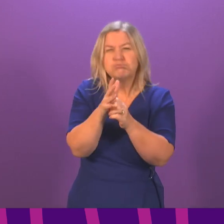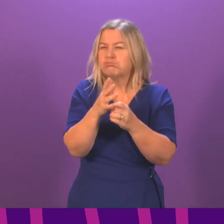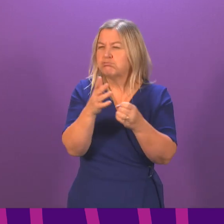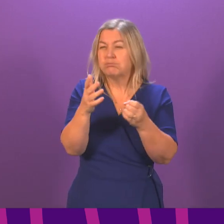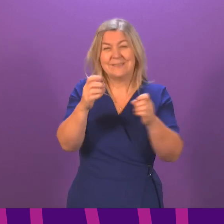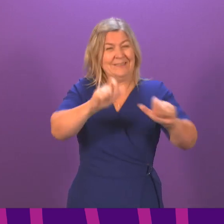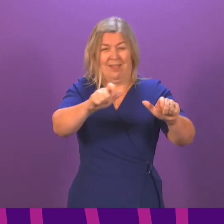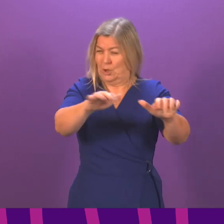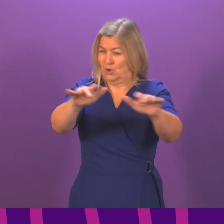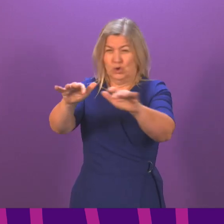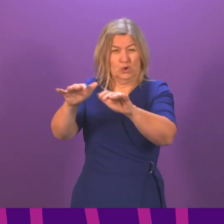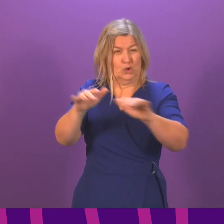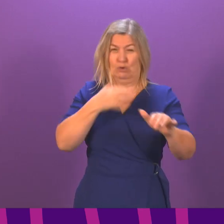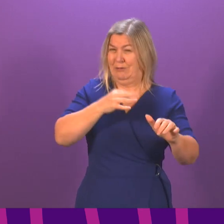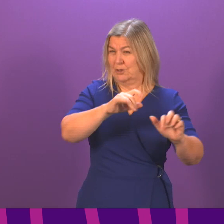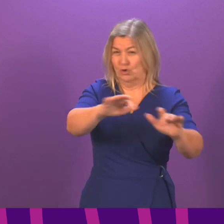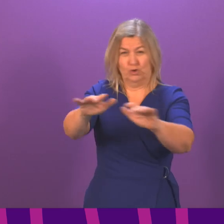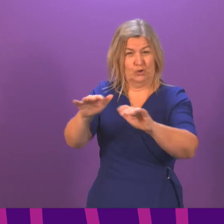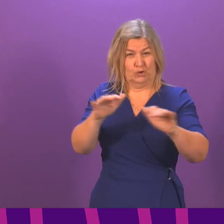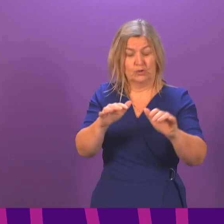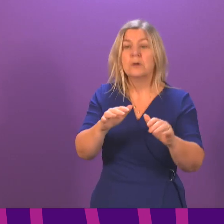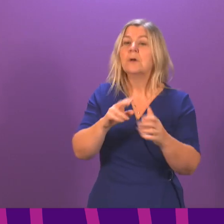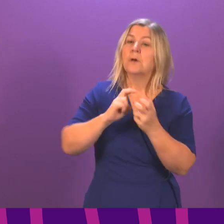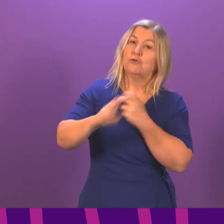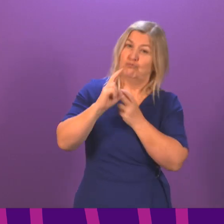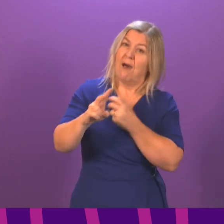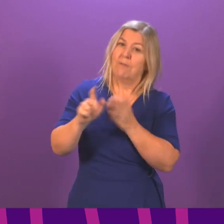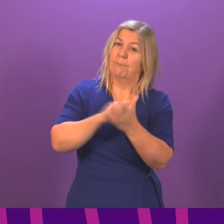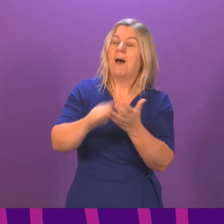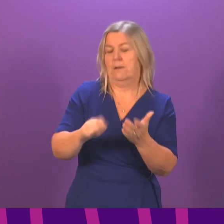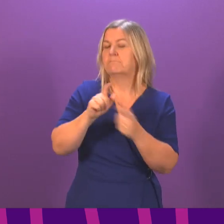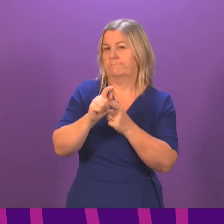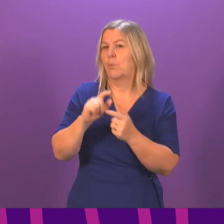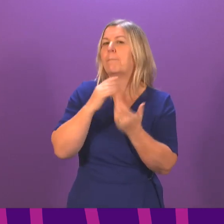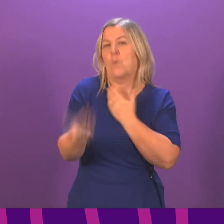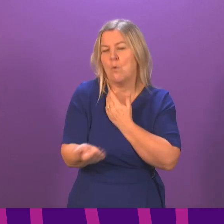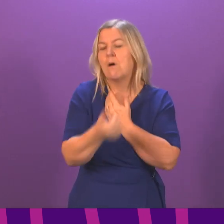In summary, travel restrictions will be lifted across the UK between 23 and 27 December,